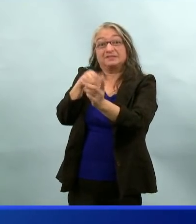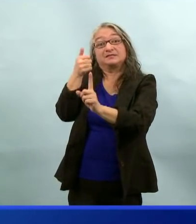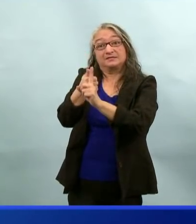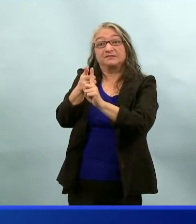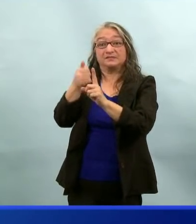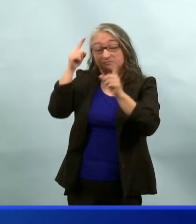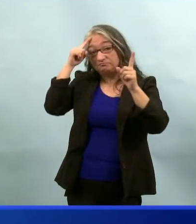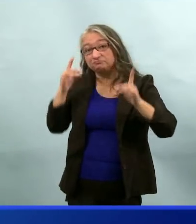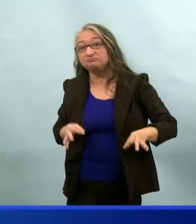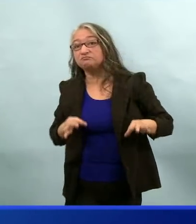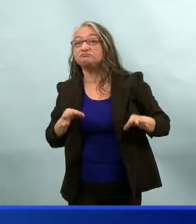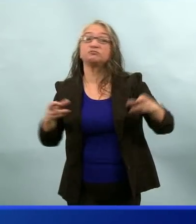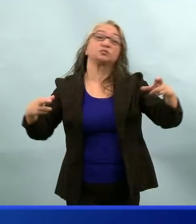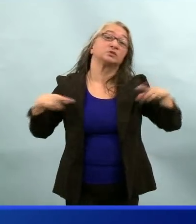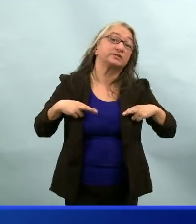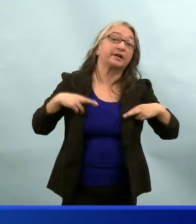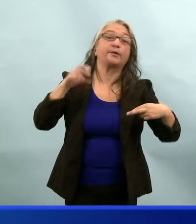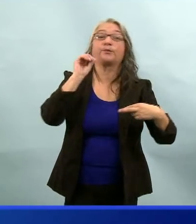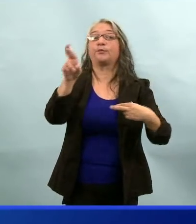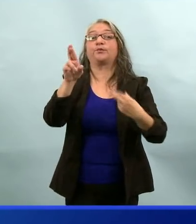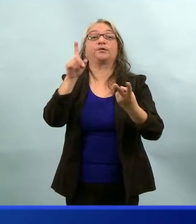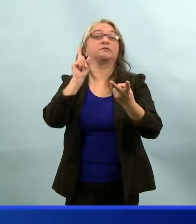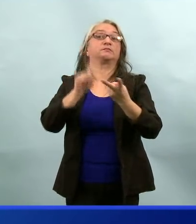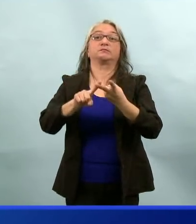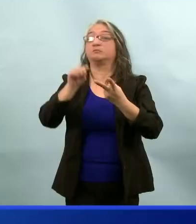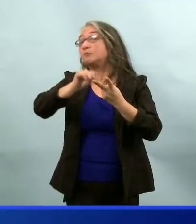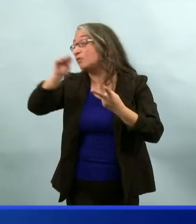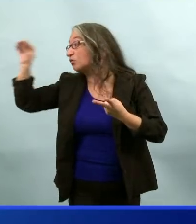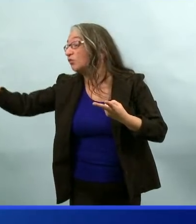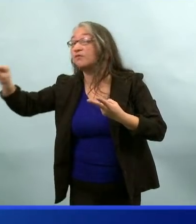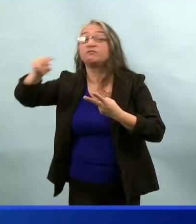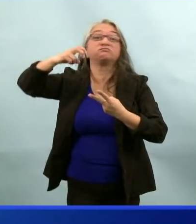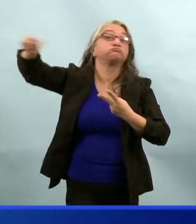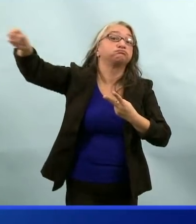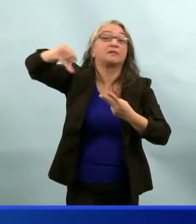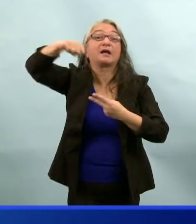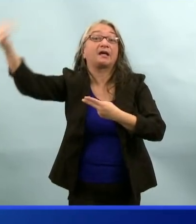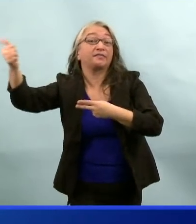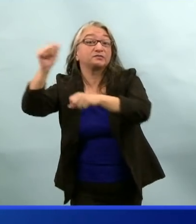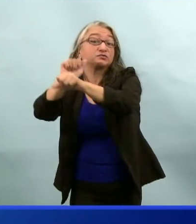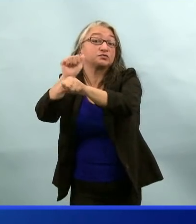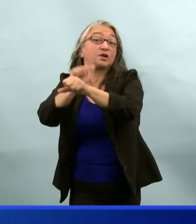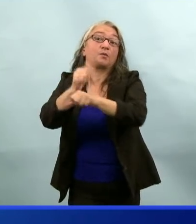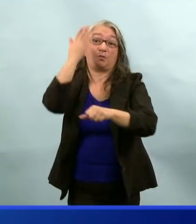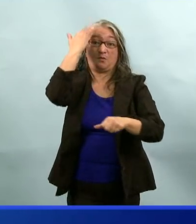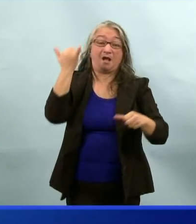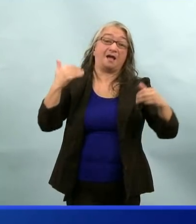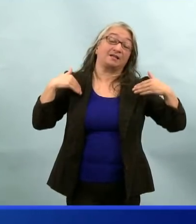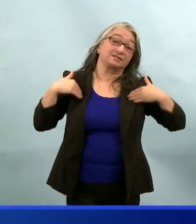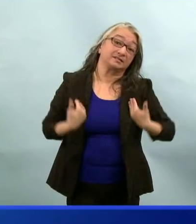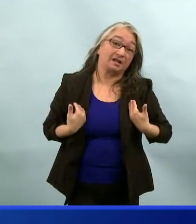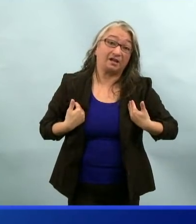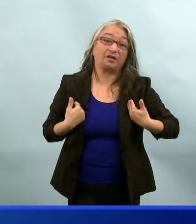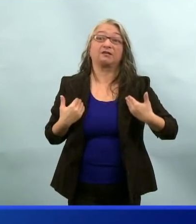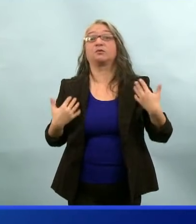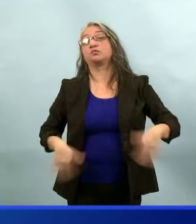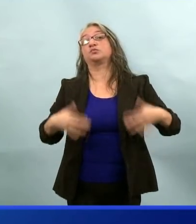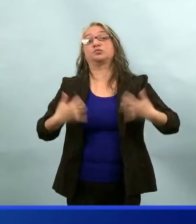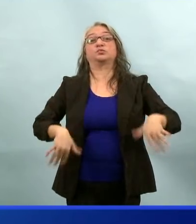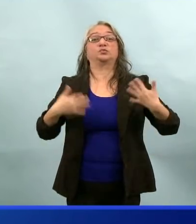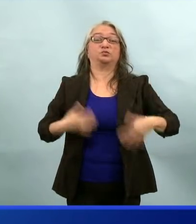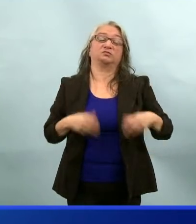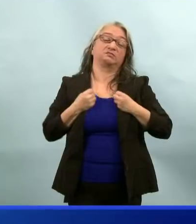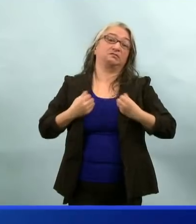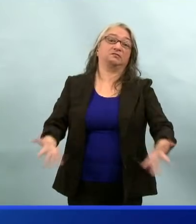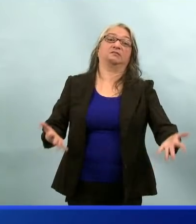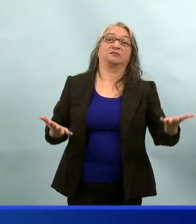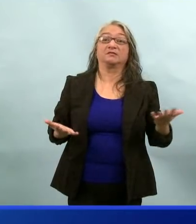after a prolonged and stressful tiring response to this pandemic our workforce is tired the pandemic